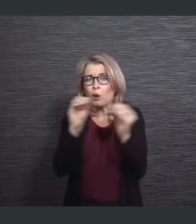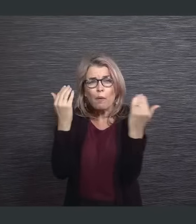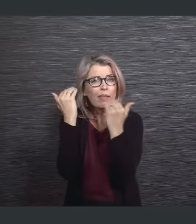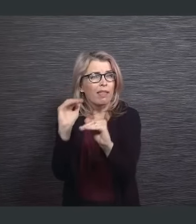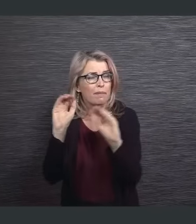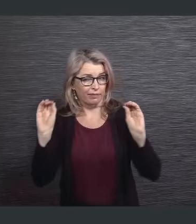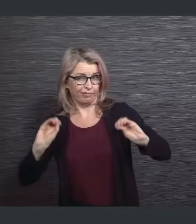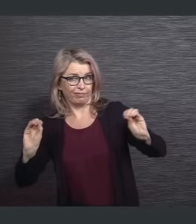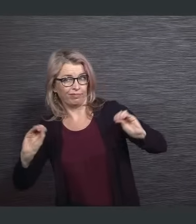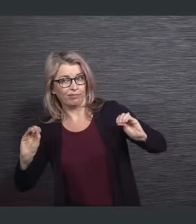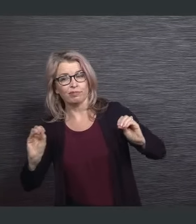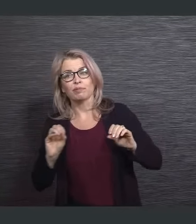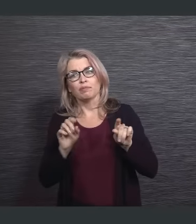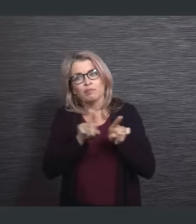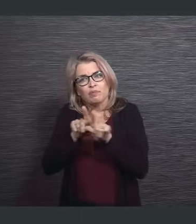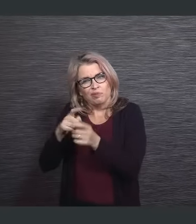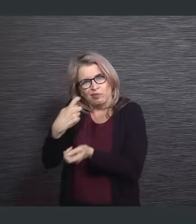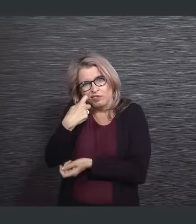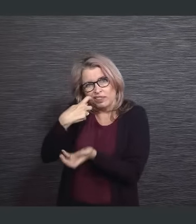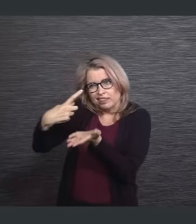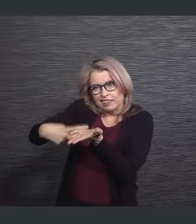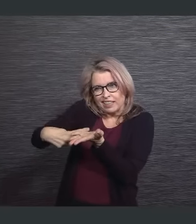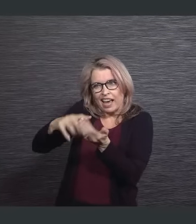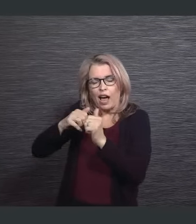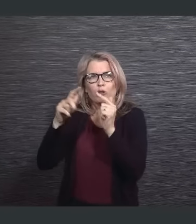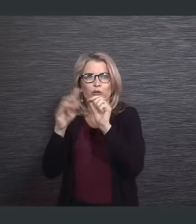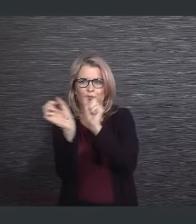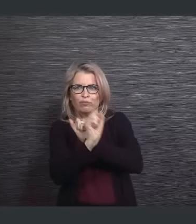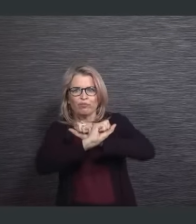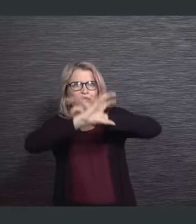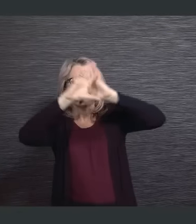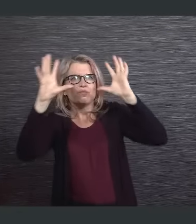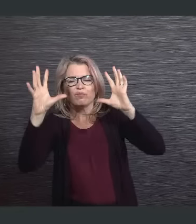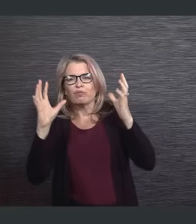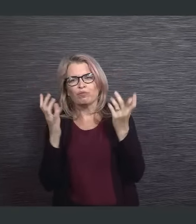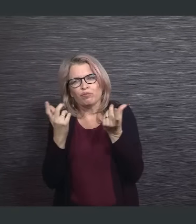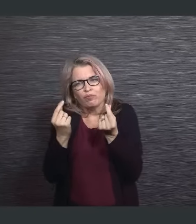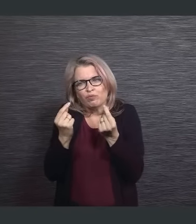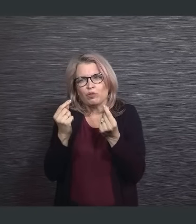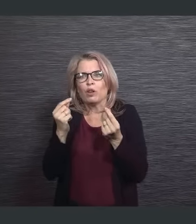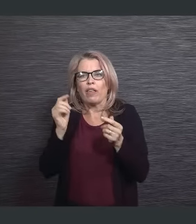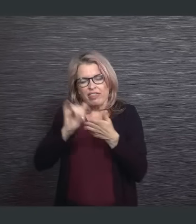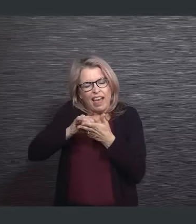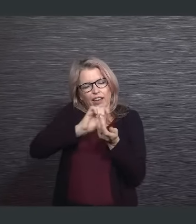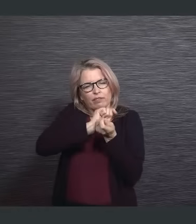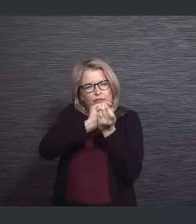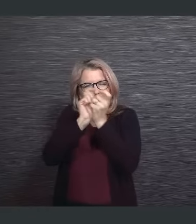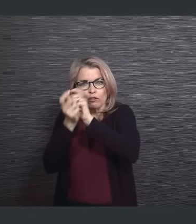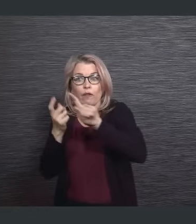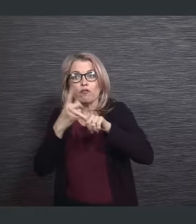about how they envision the evolution of entertainment experiences in the virtual world,